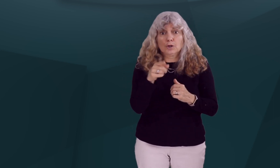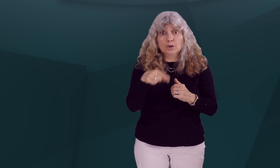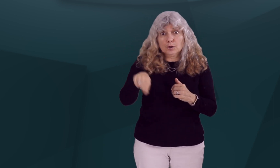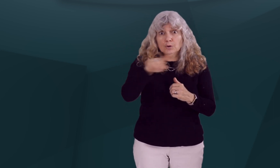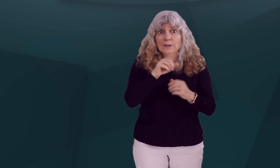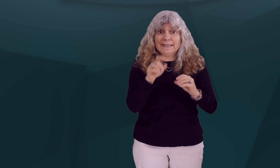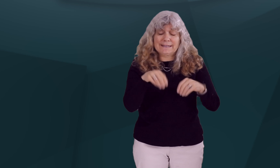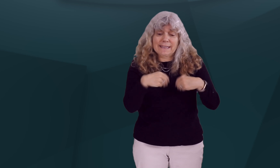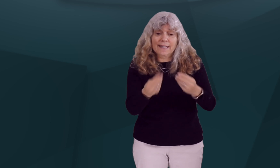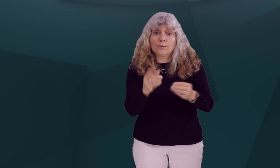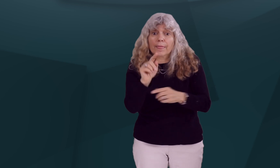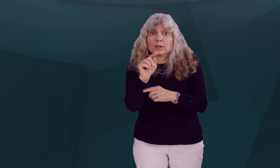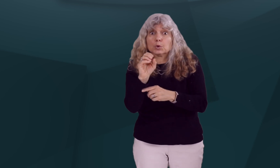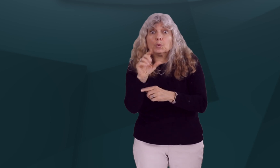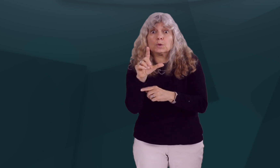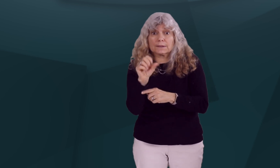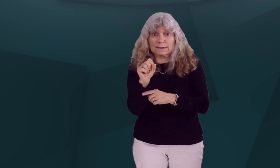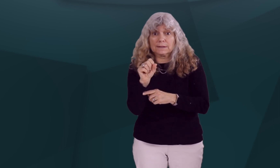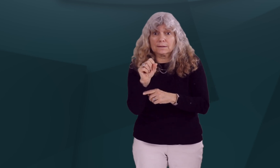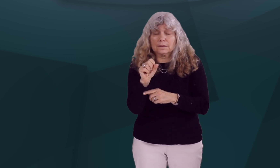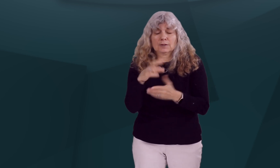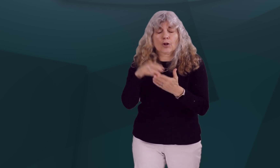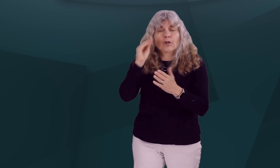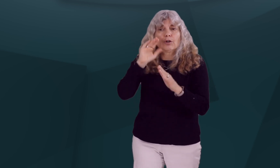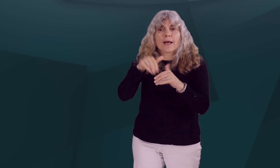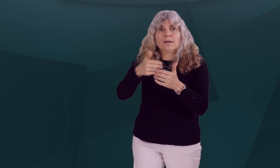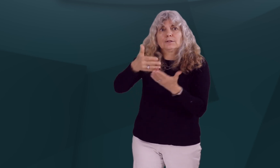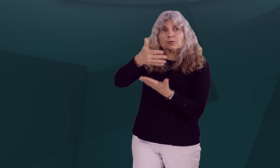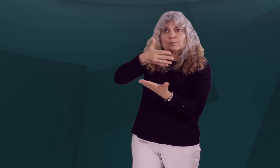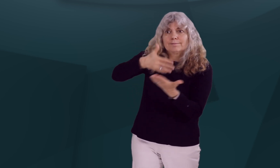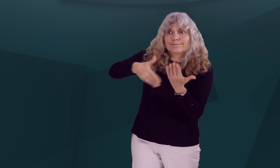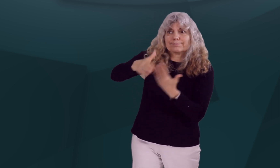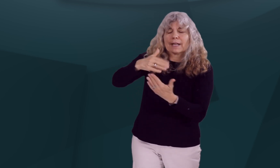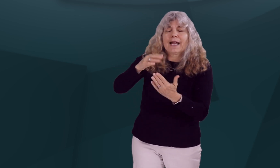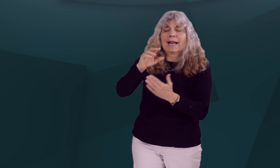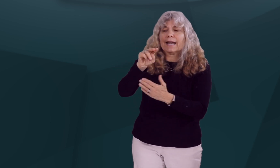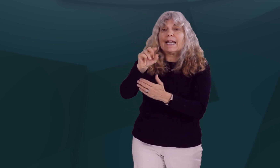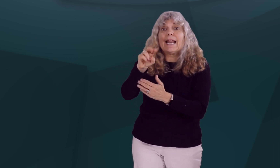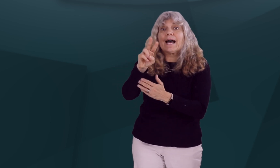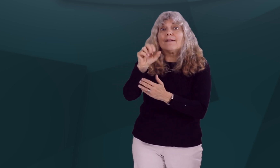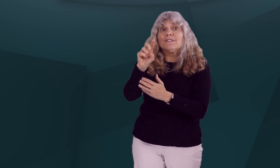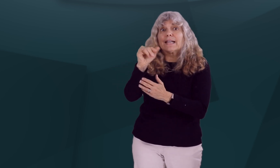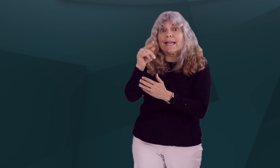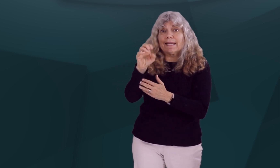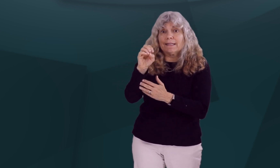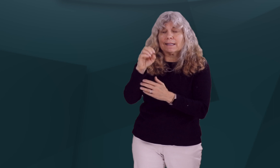So you, as parents, will need to give him the tools to learn how to navigate the hearing world.